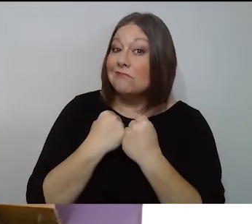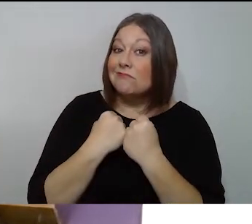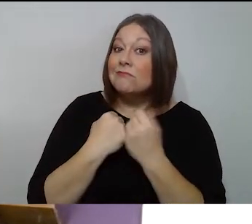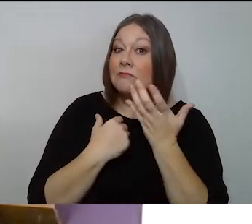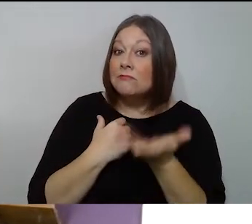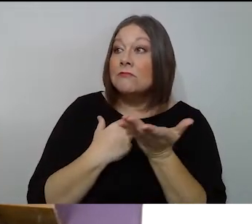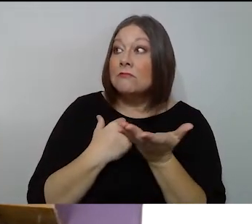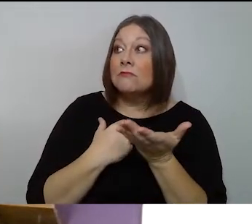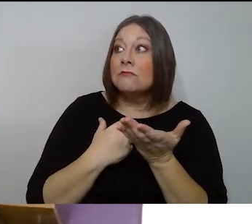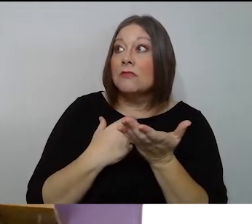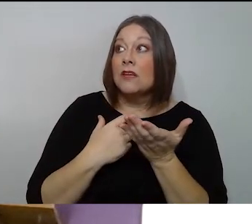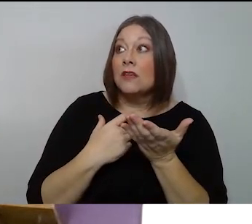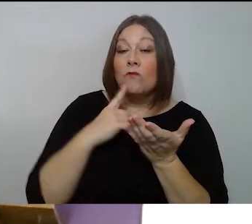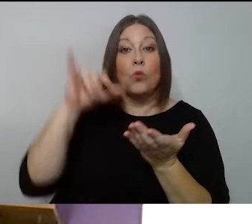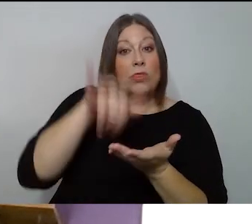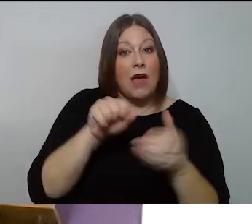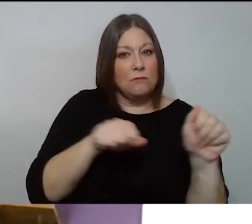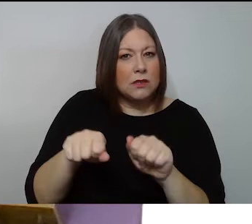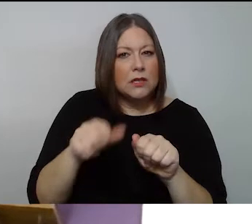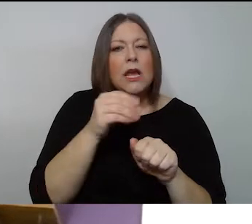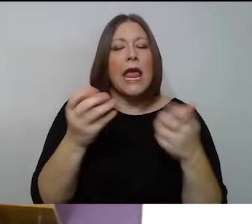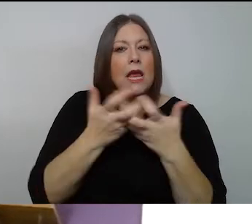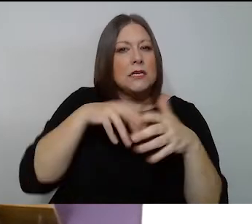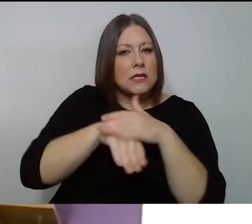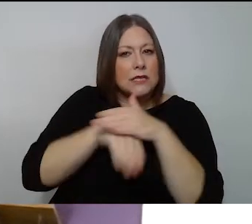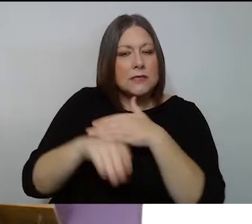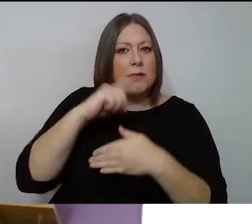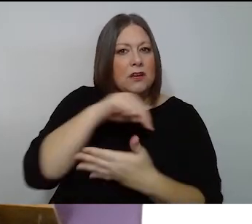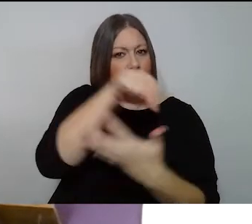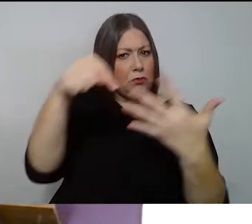the ability, and the accessibility, of all the things that I've learned to use.